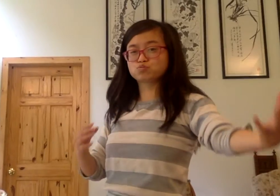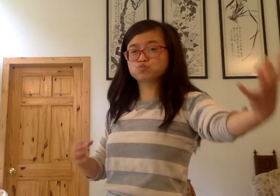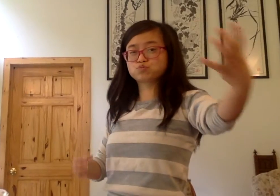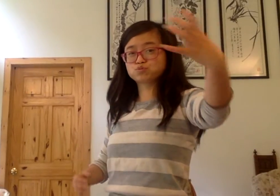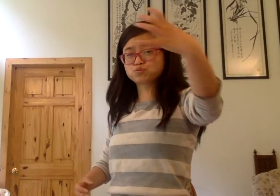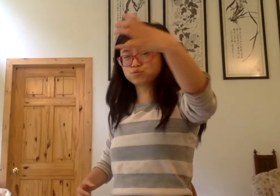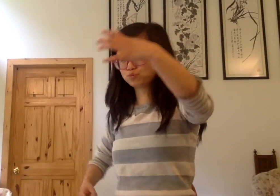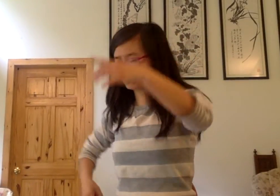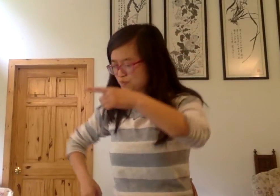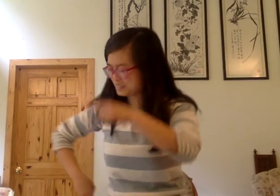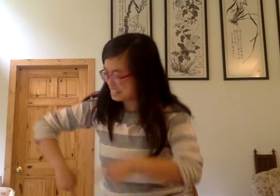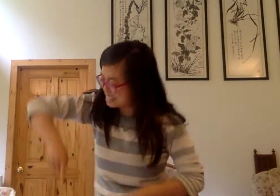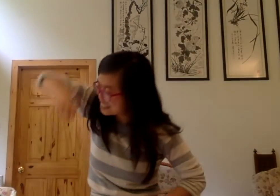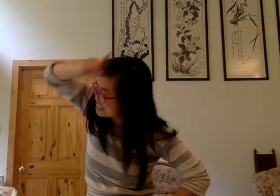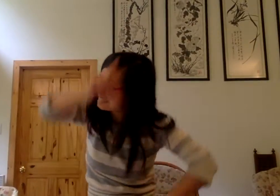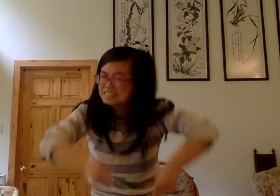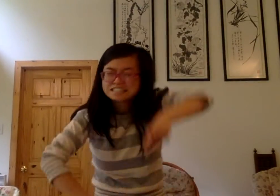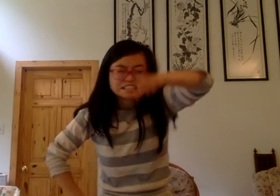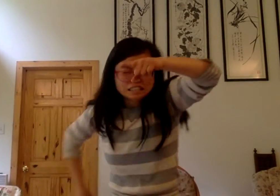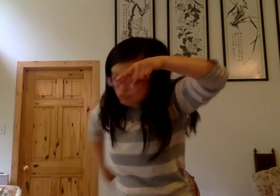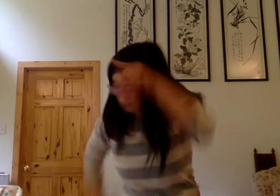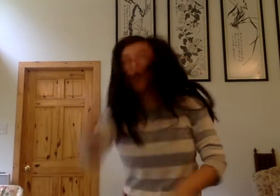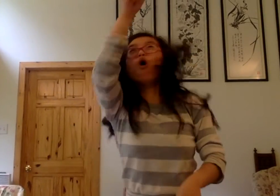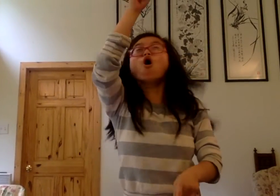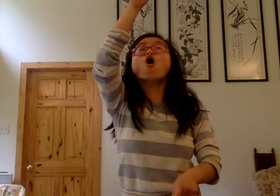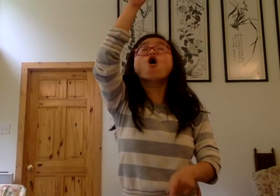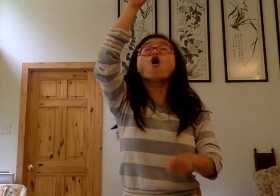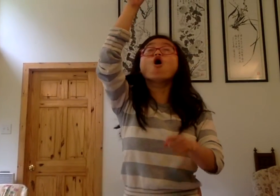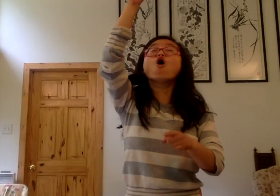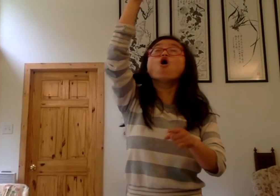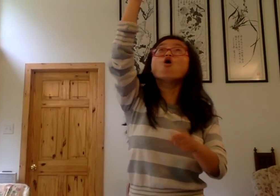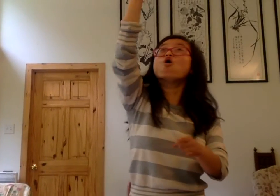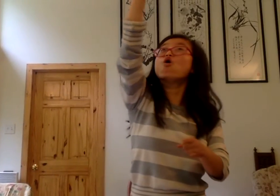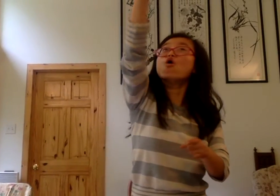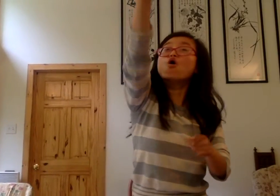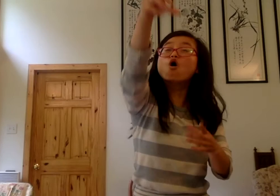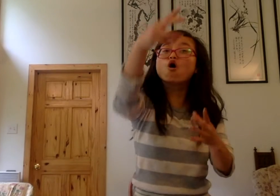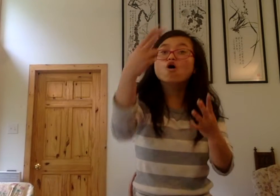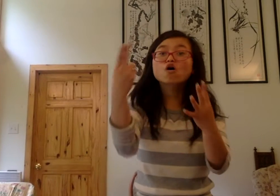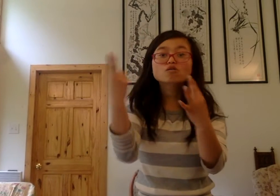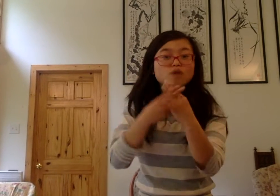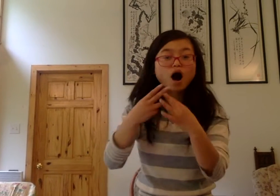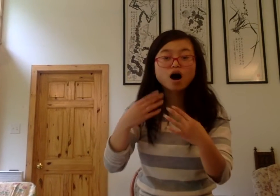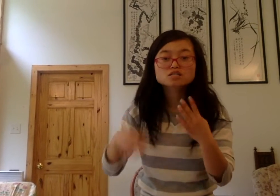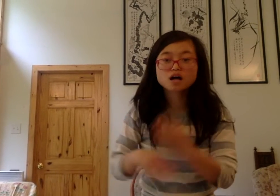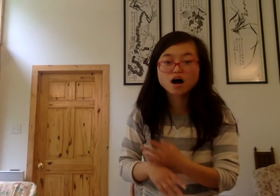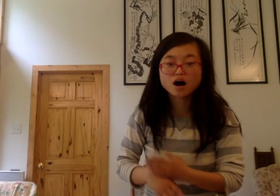The kick soccer to me running kick the throw to high soccer score